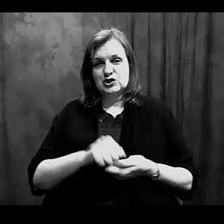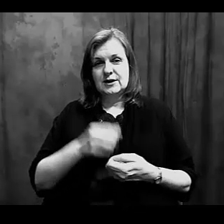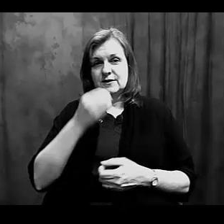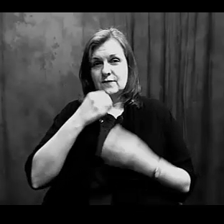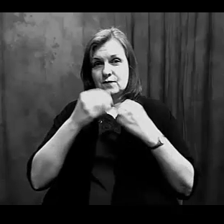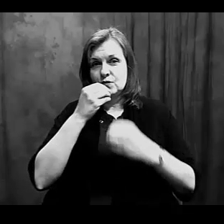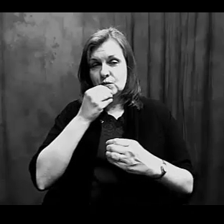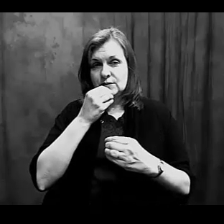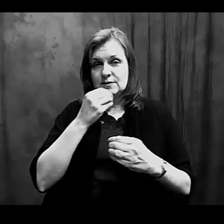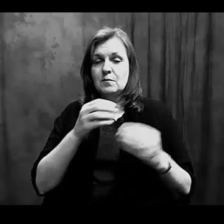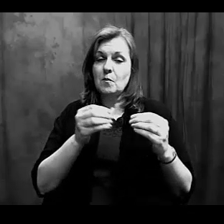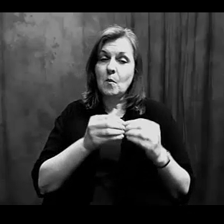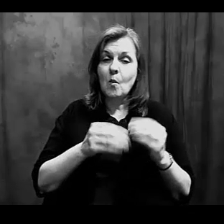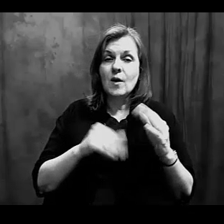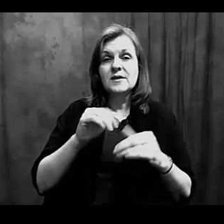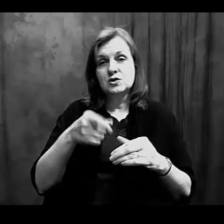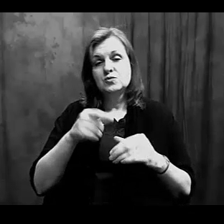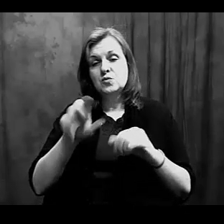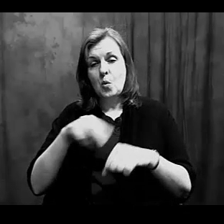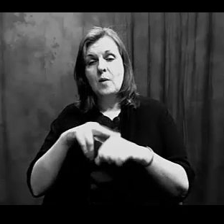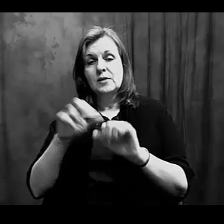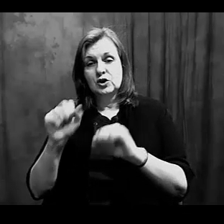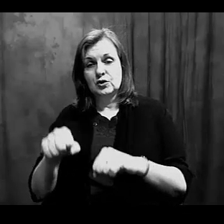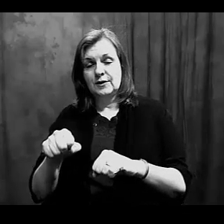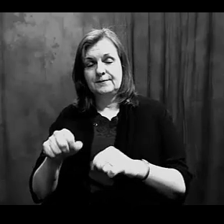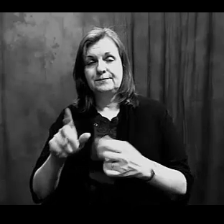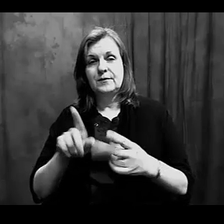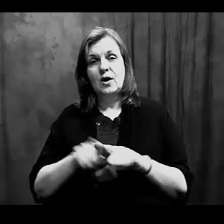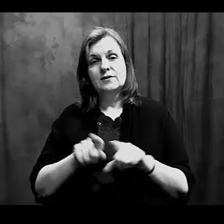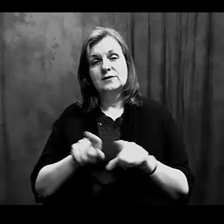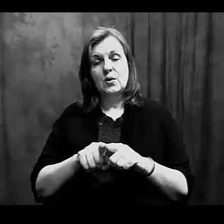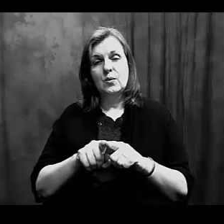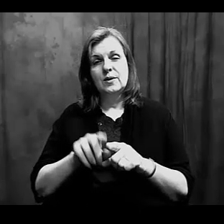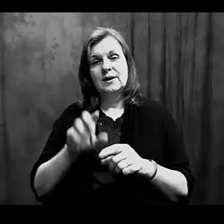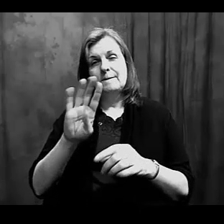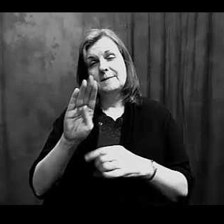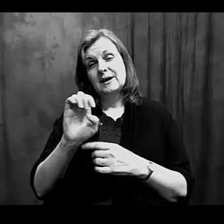and helping you to digest foods at a higher level than you normally would and then